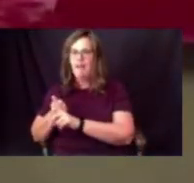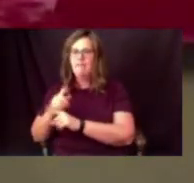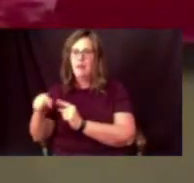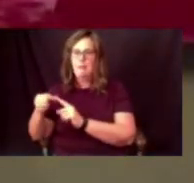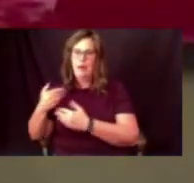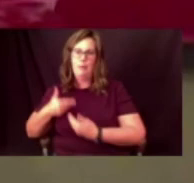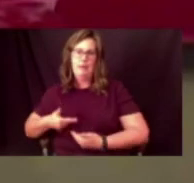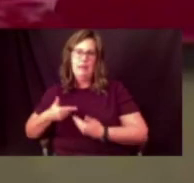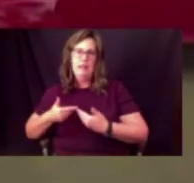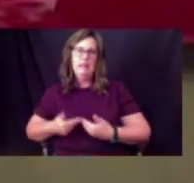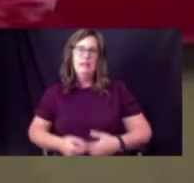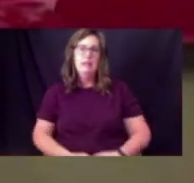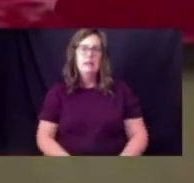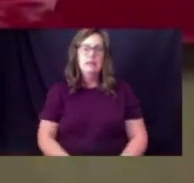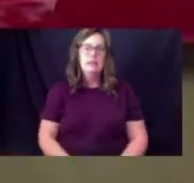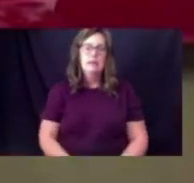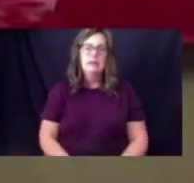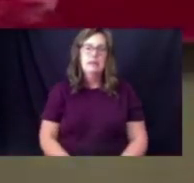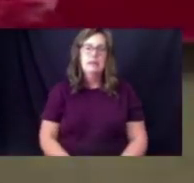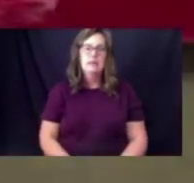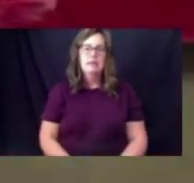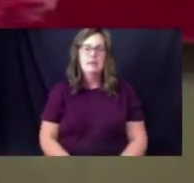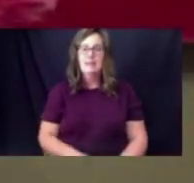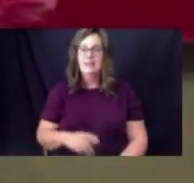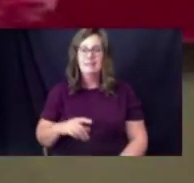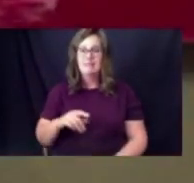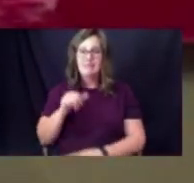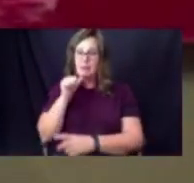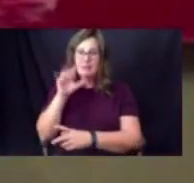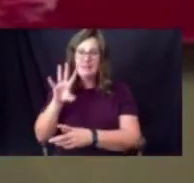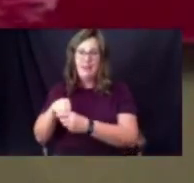and i that had nothing to do with her race that had everything to do with her